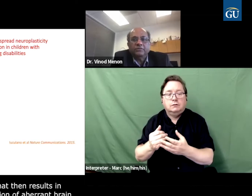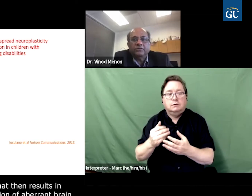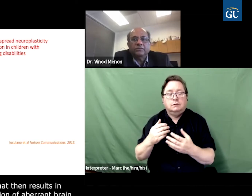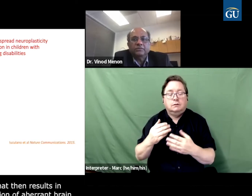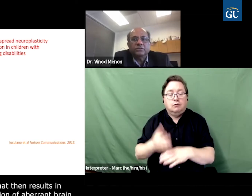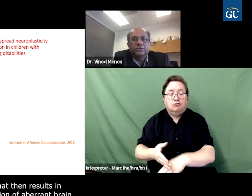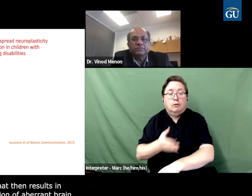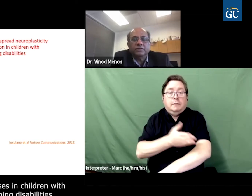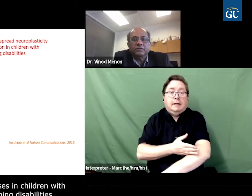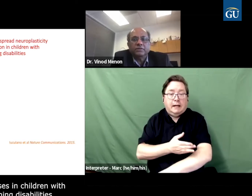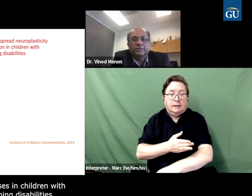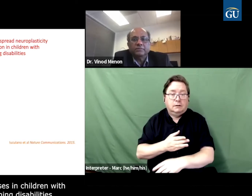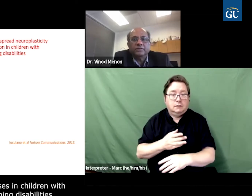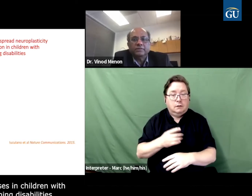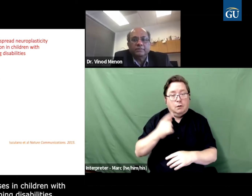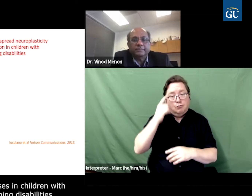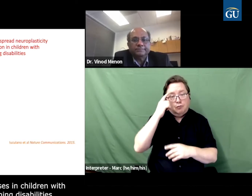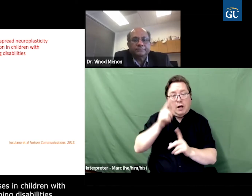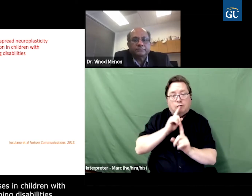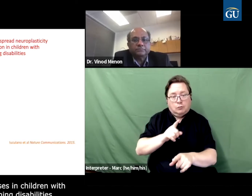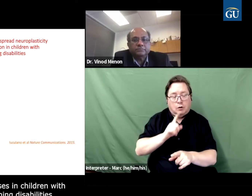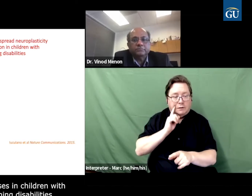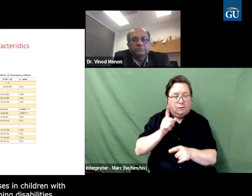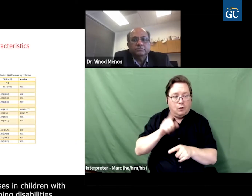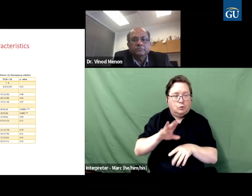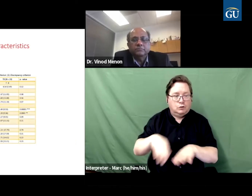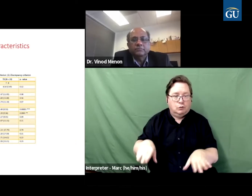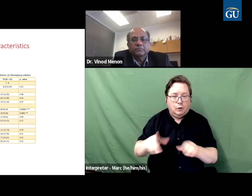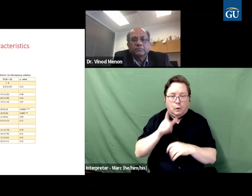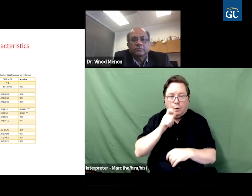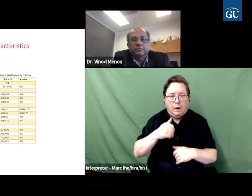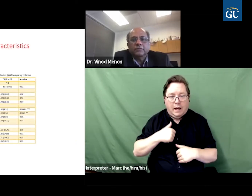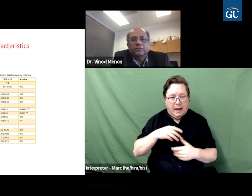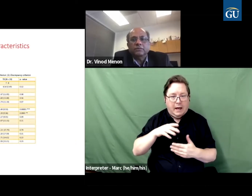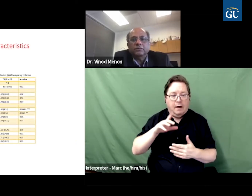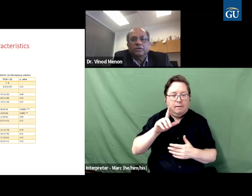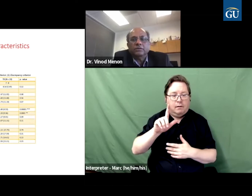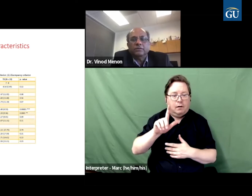apparent brain responses in children with learning disabilities